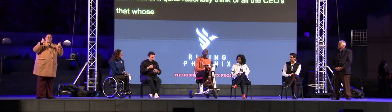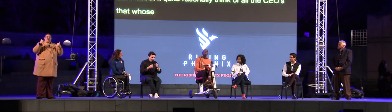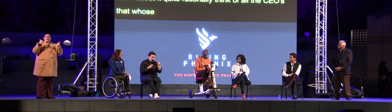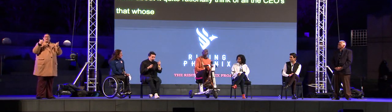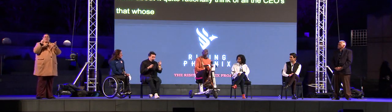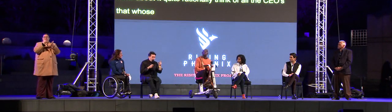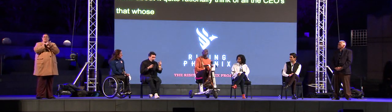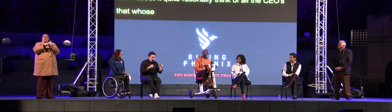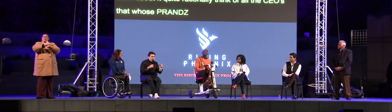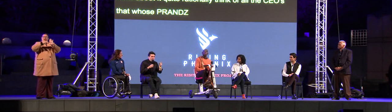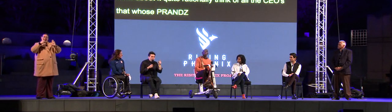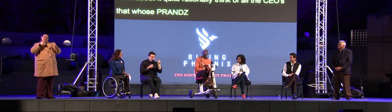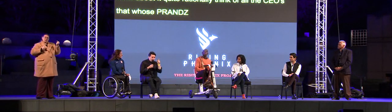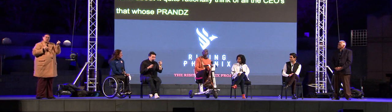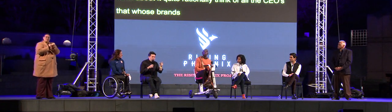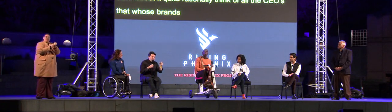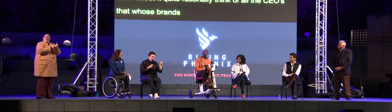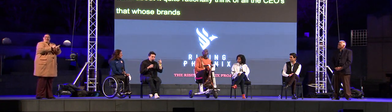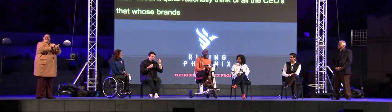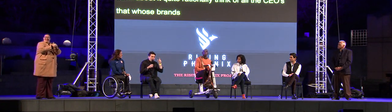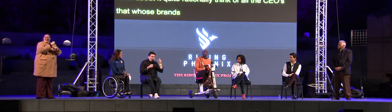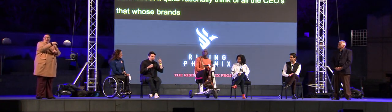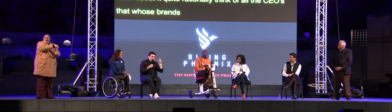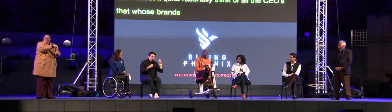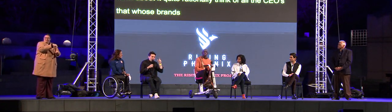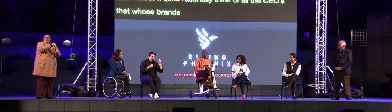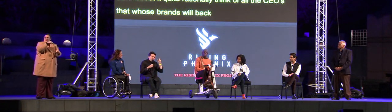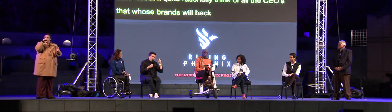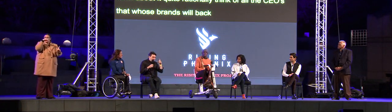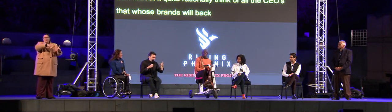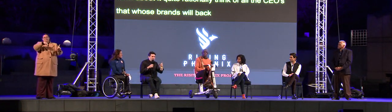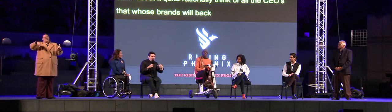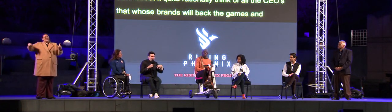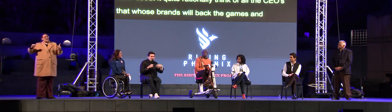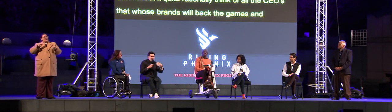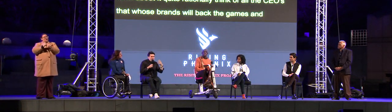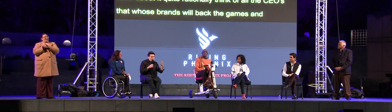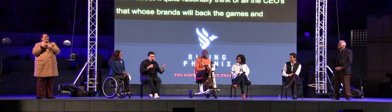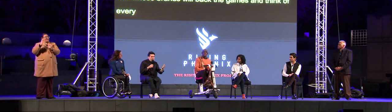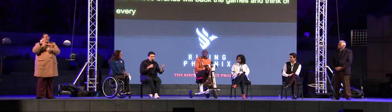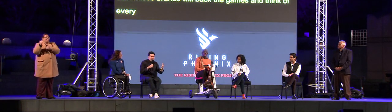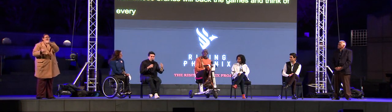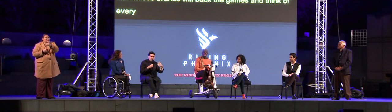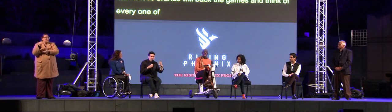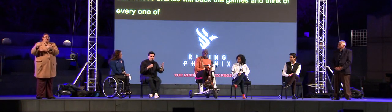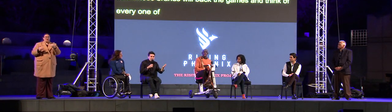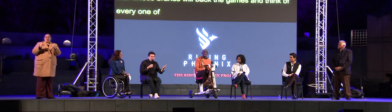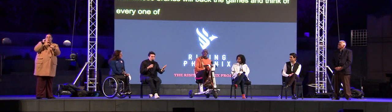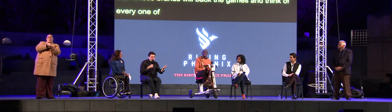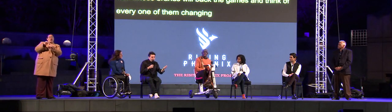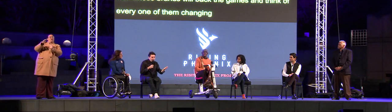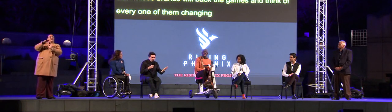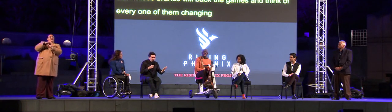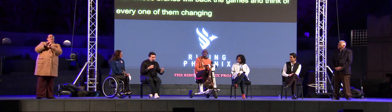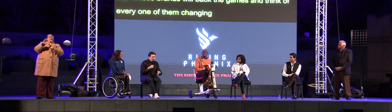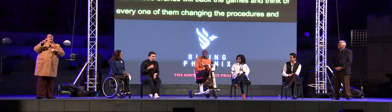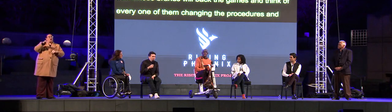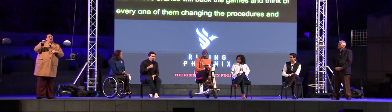and think of every one of them changing the procedures and their workplace, so more people with disability are employed.